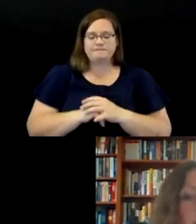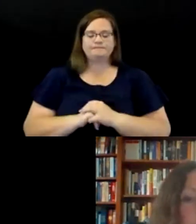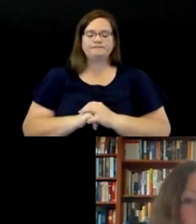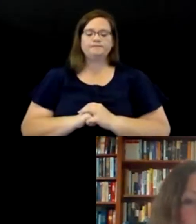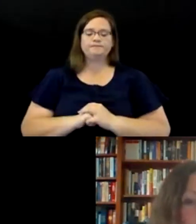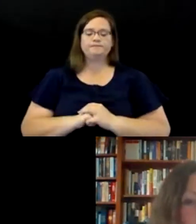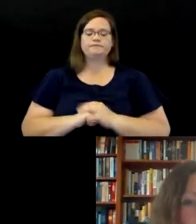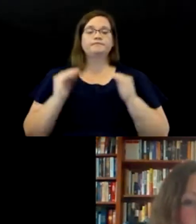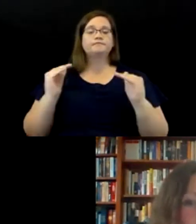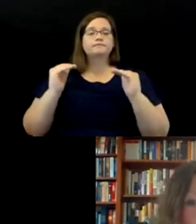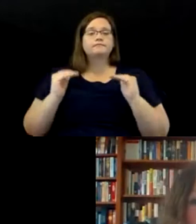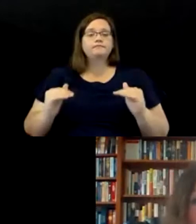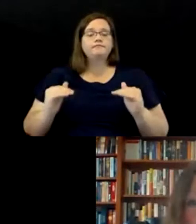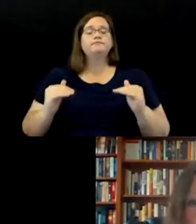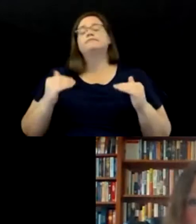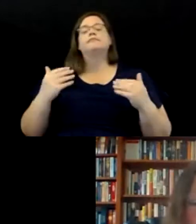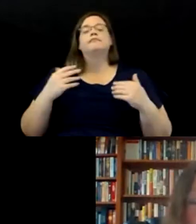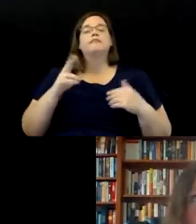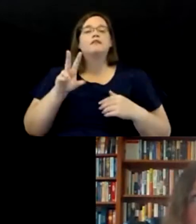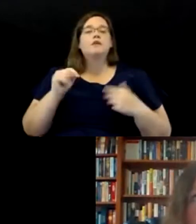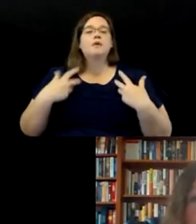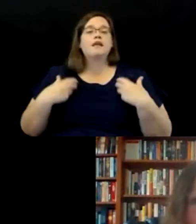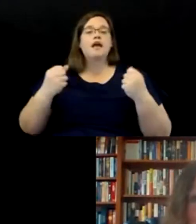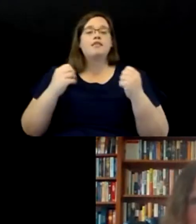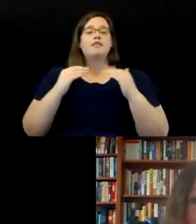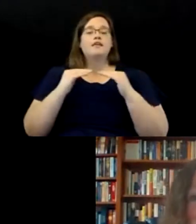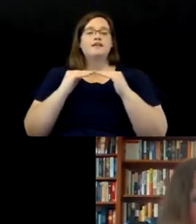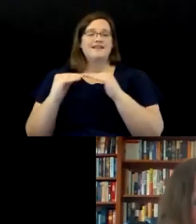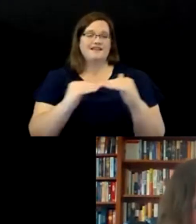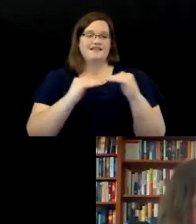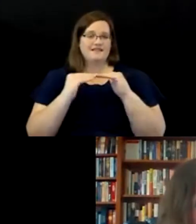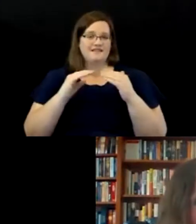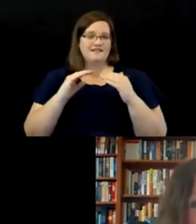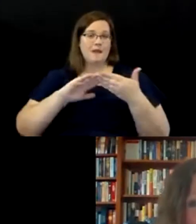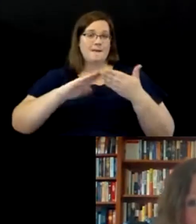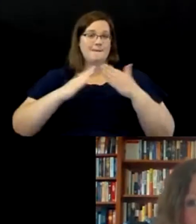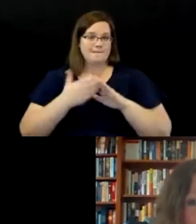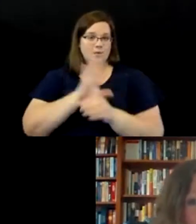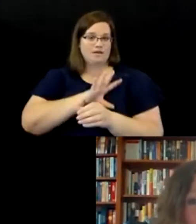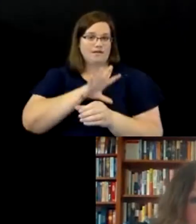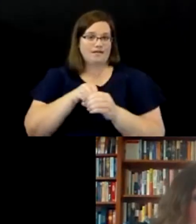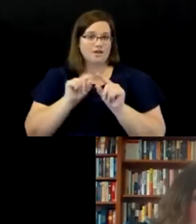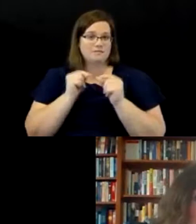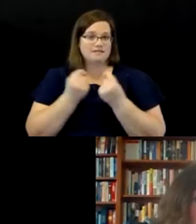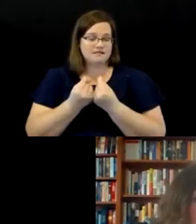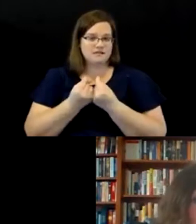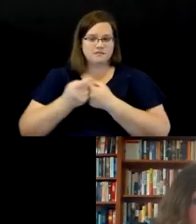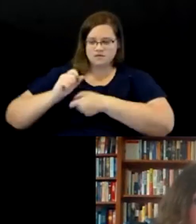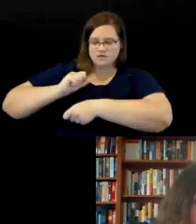Vermont's health, equity , and community engagement team has worked with the Vermont Developmental